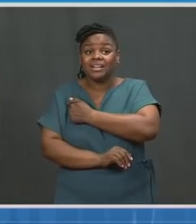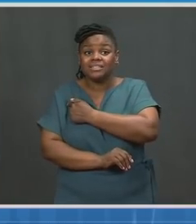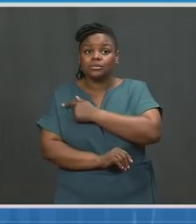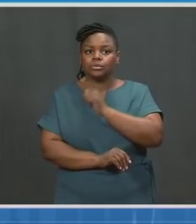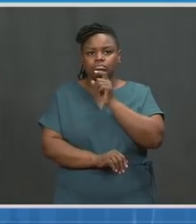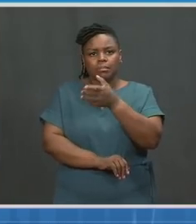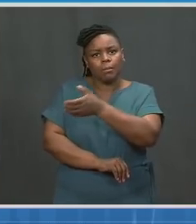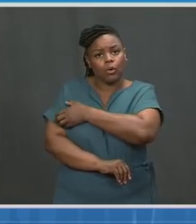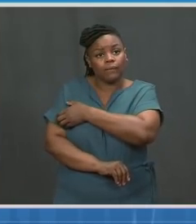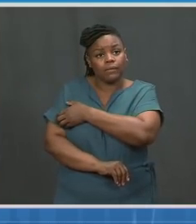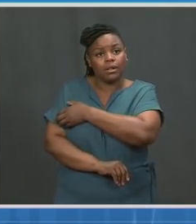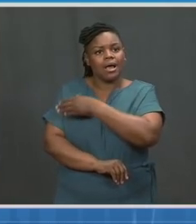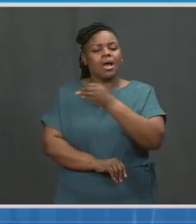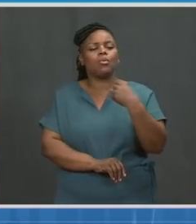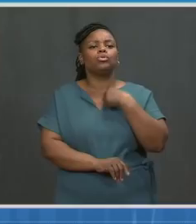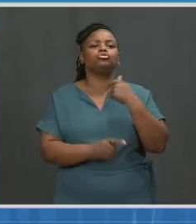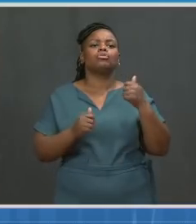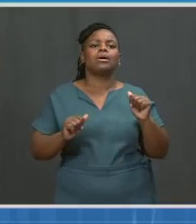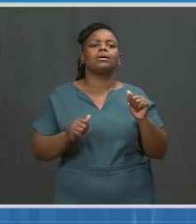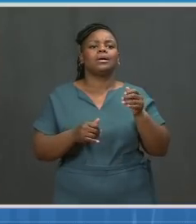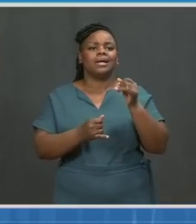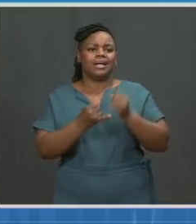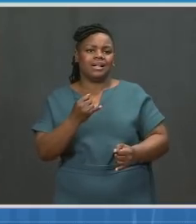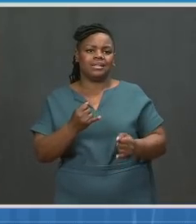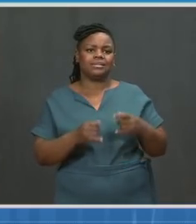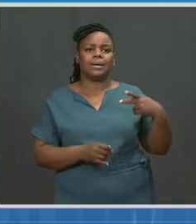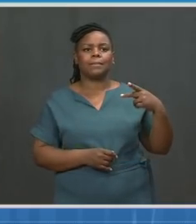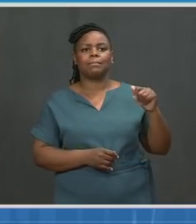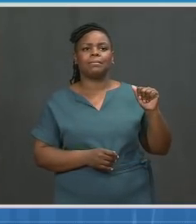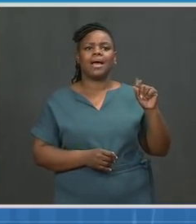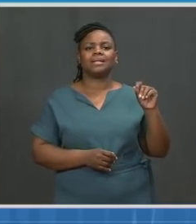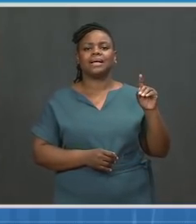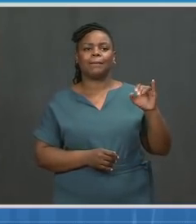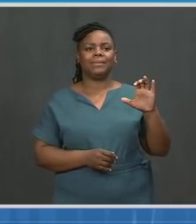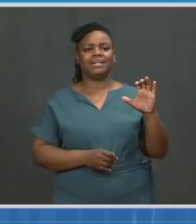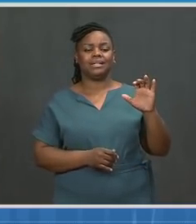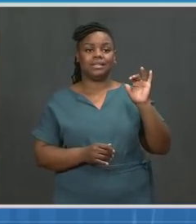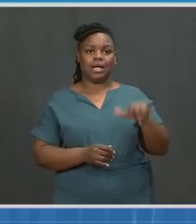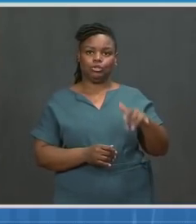and why we're asking everyone to roll up their sleeves and get vaccinated.